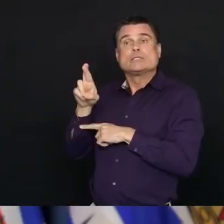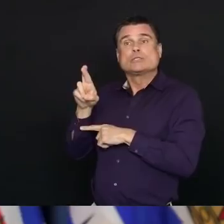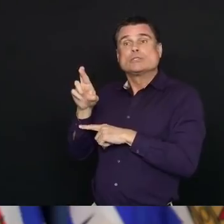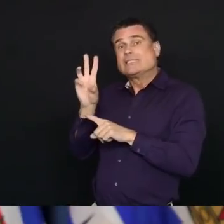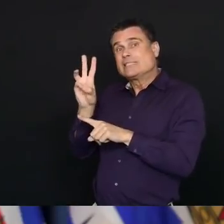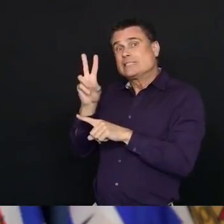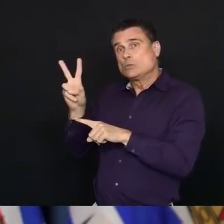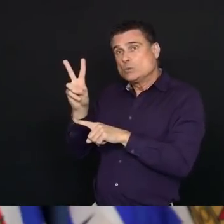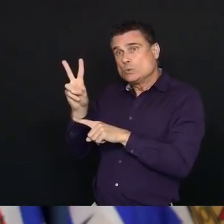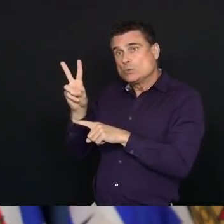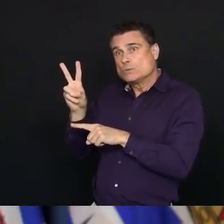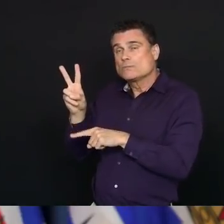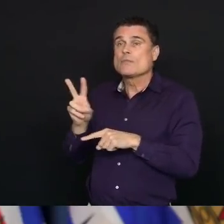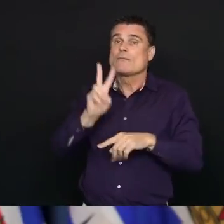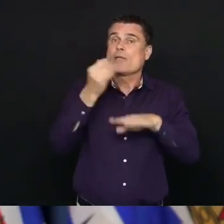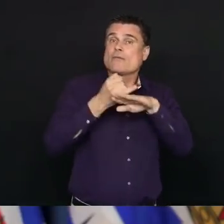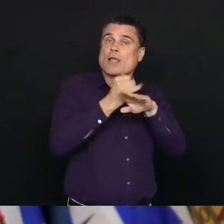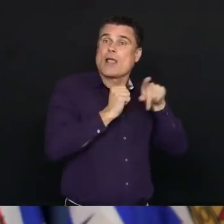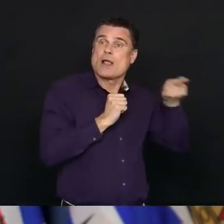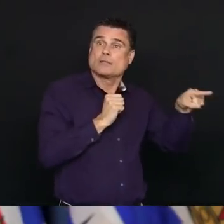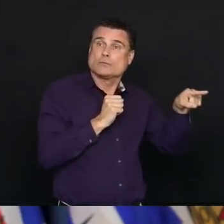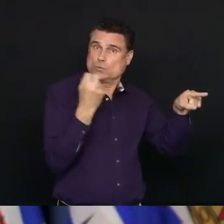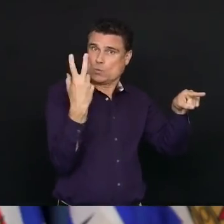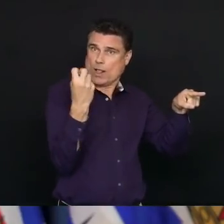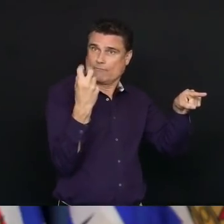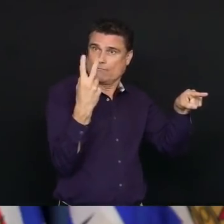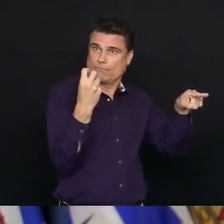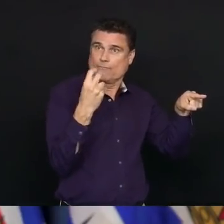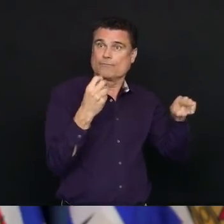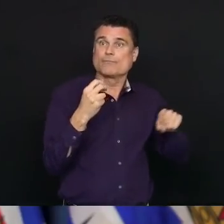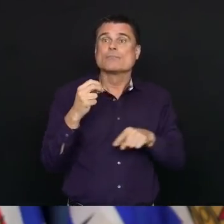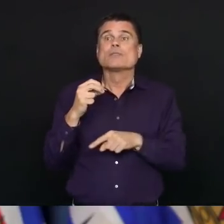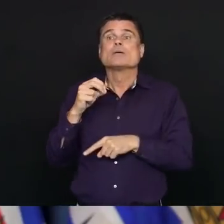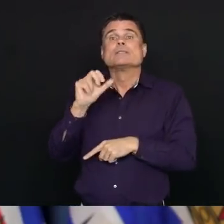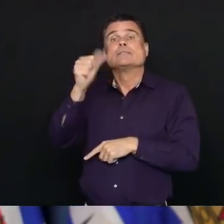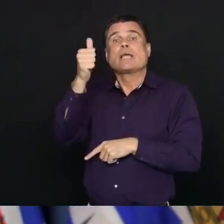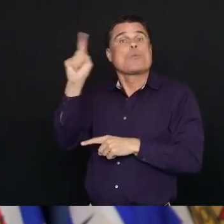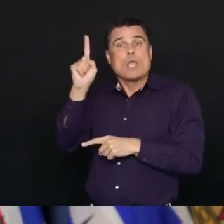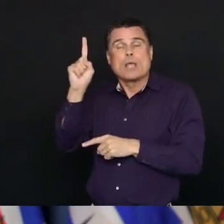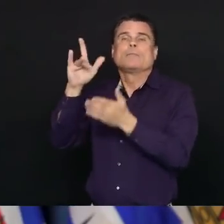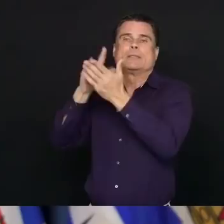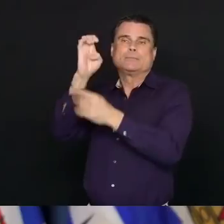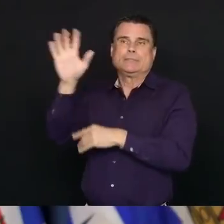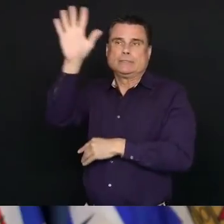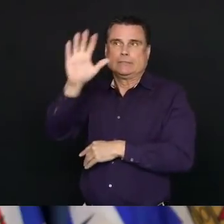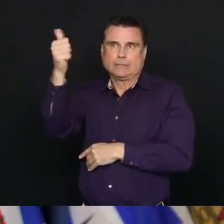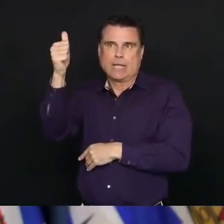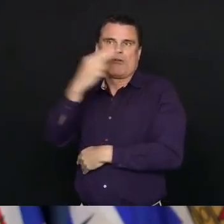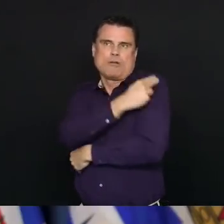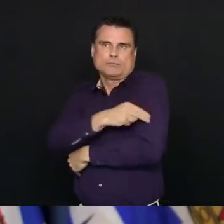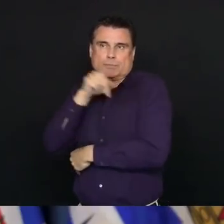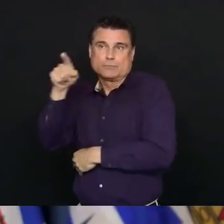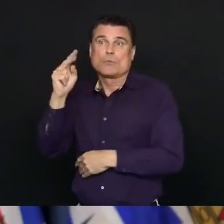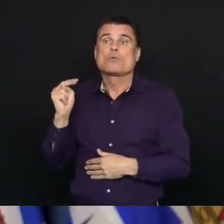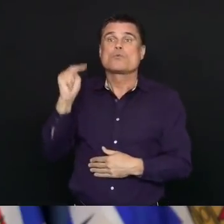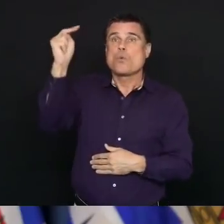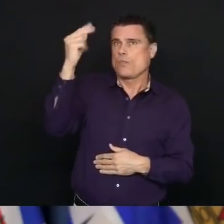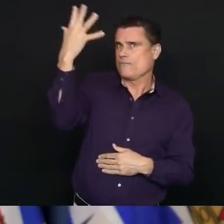That is 62 and Fraser health. 10 in interior health. 12 Vancouver Island and five in northern health